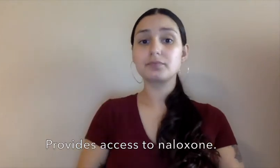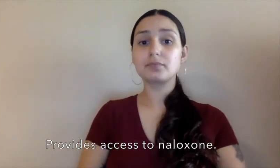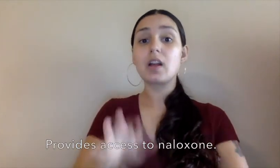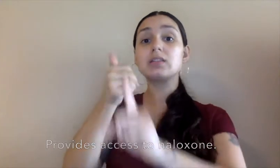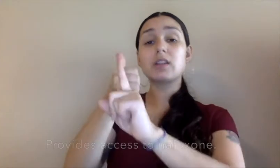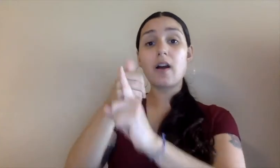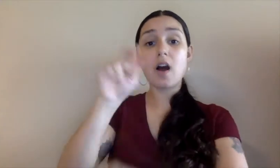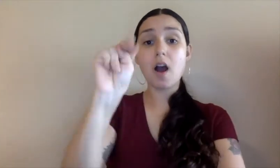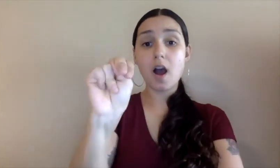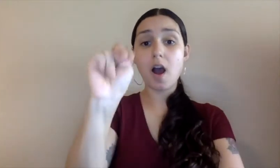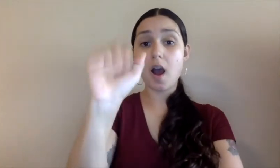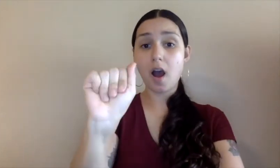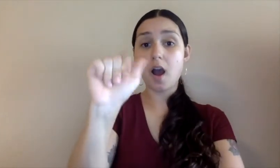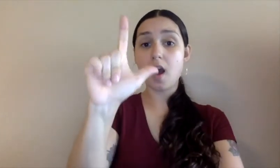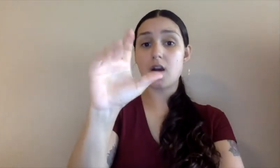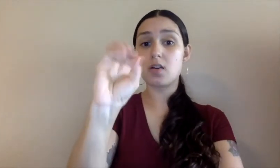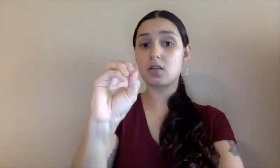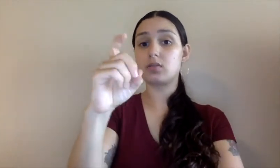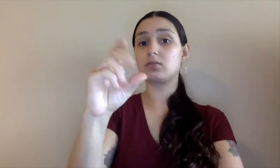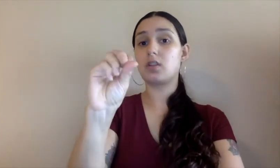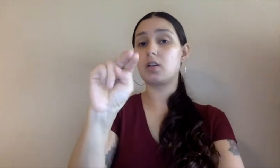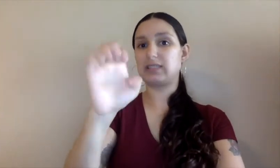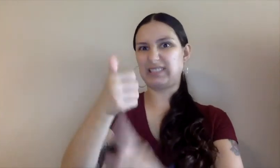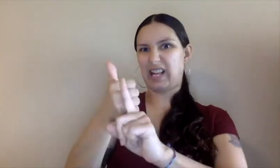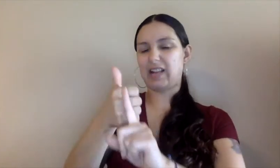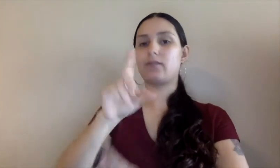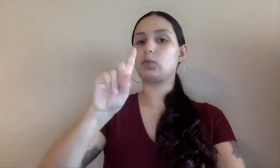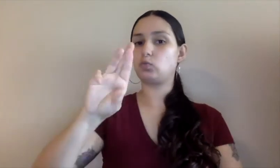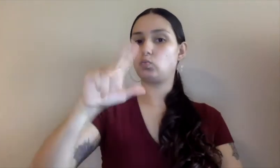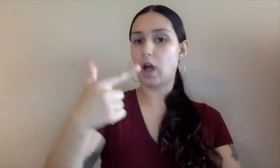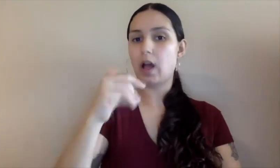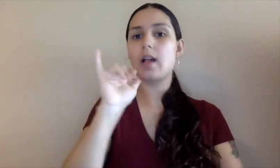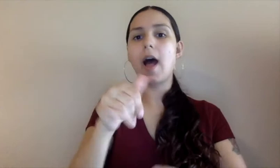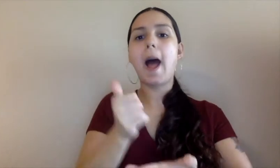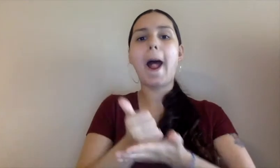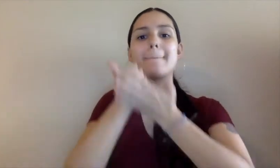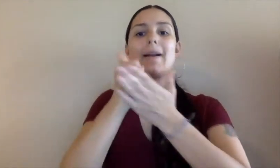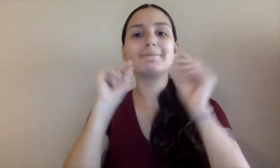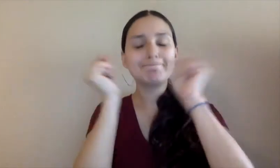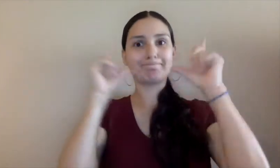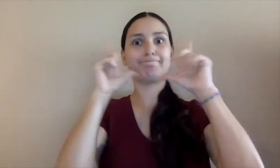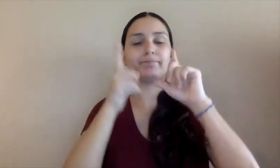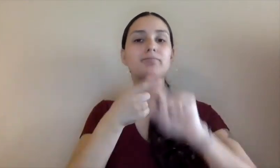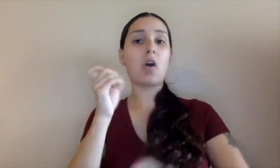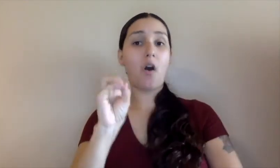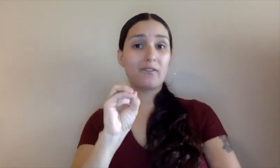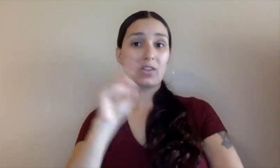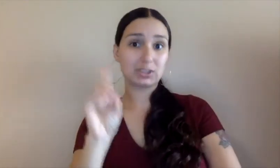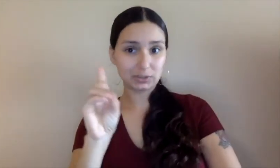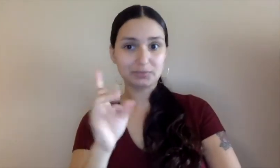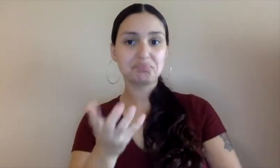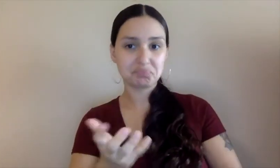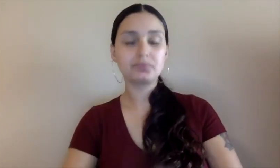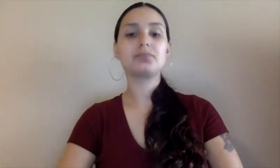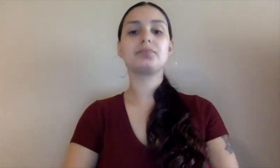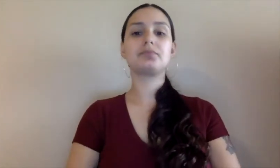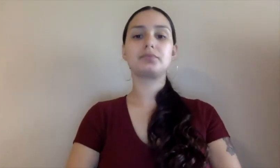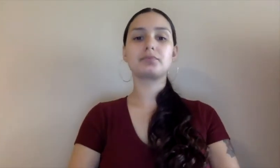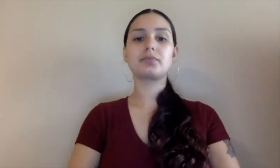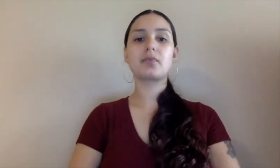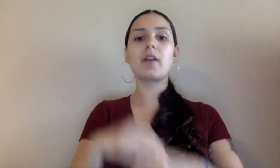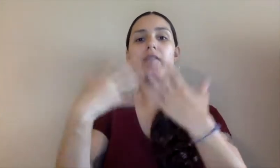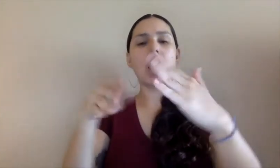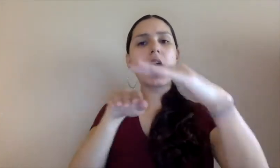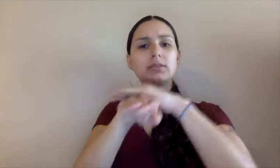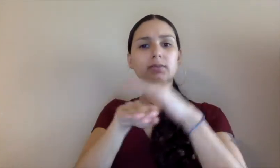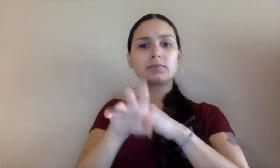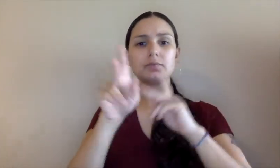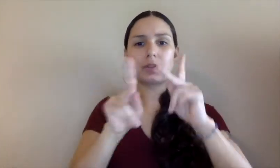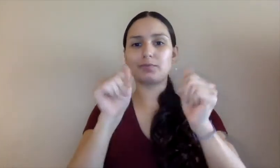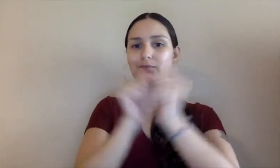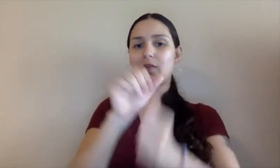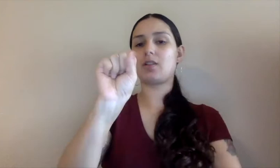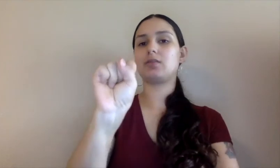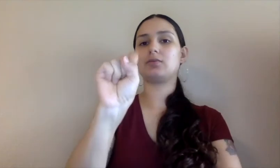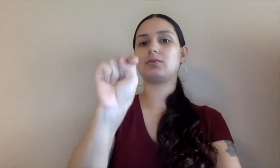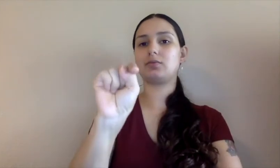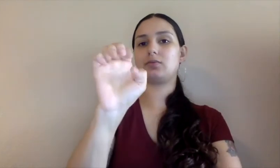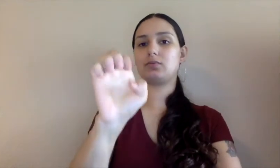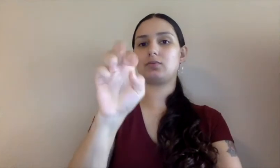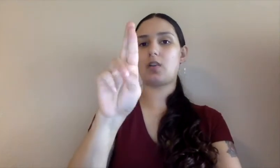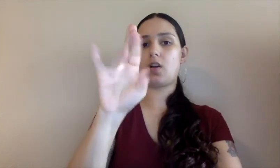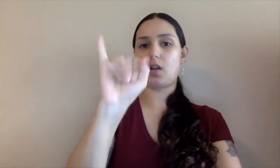Naloxone is a drug that helps to reverse overdoses.